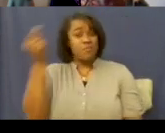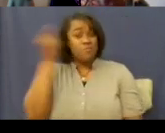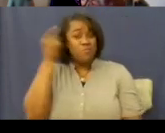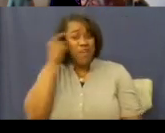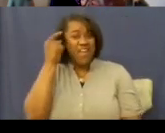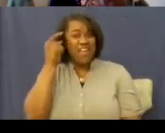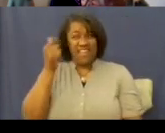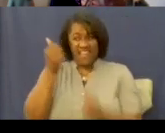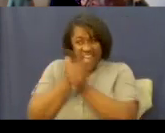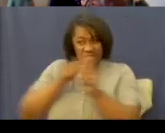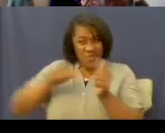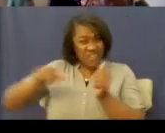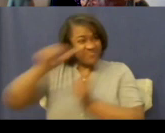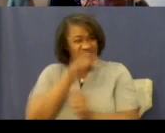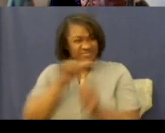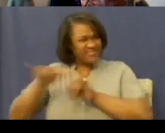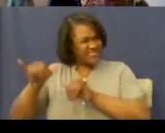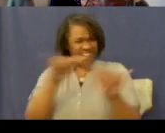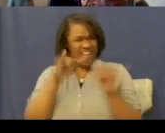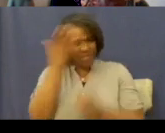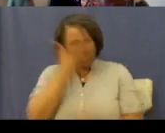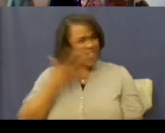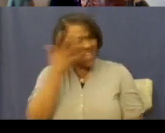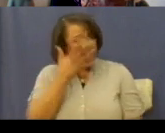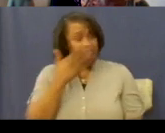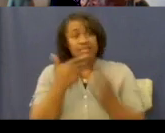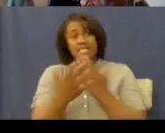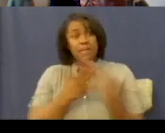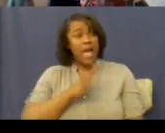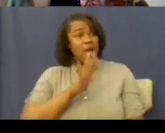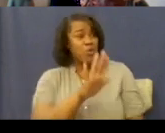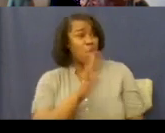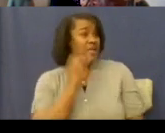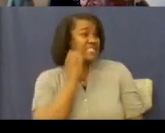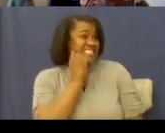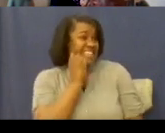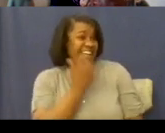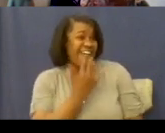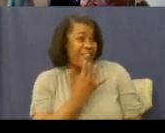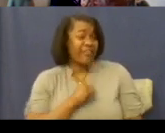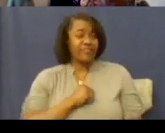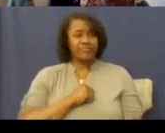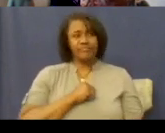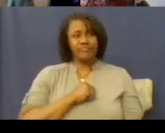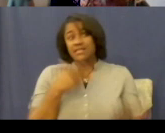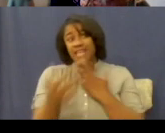and it doesn't matter what color your skin is, it doesn't matter what color clothes you wear,